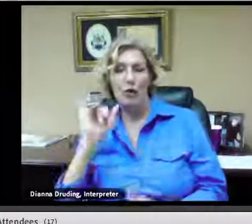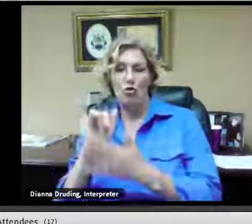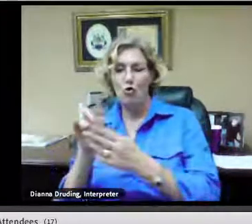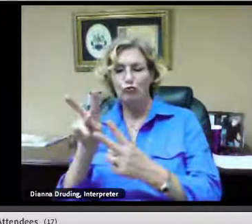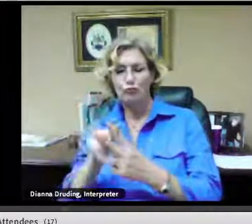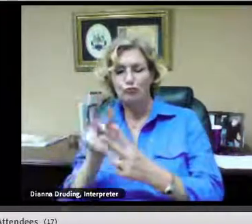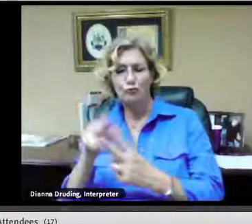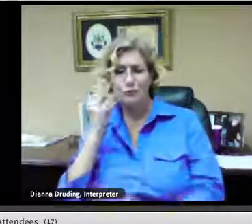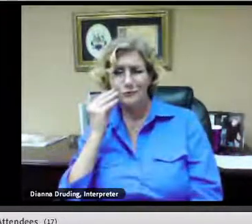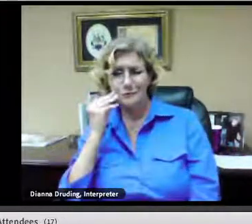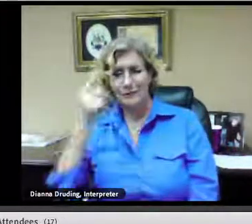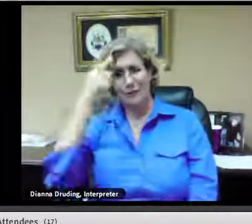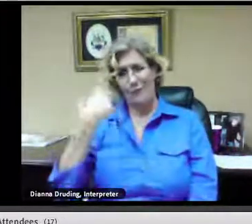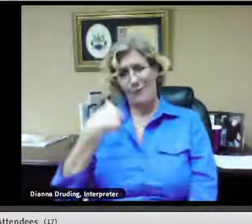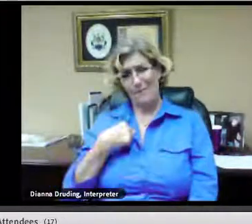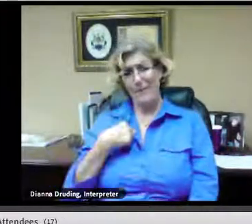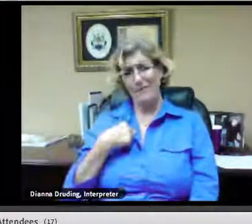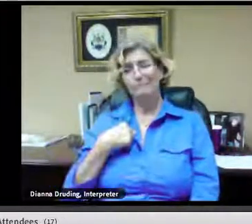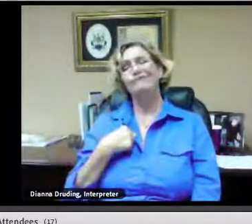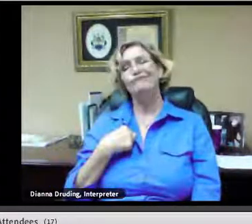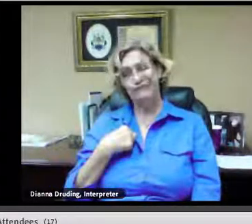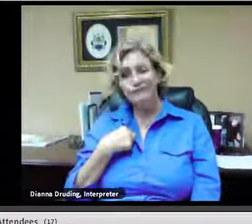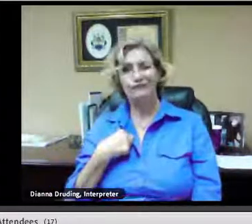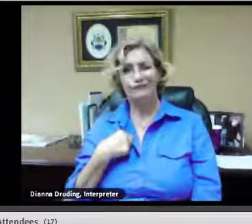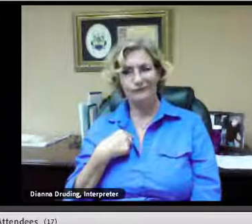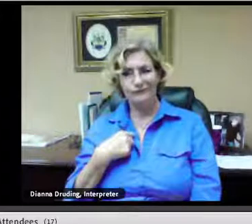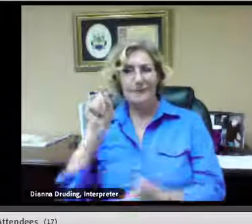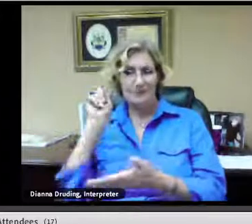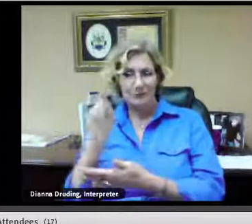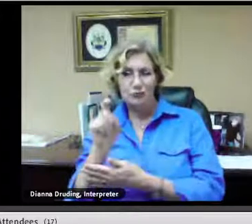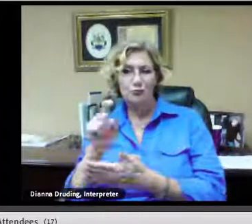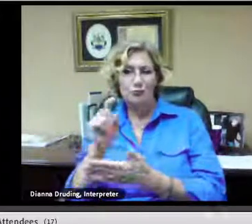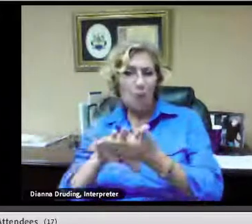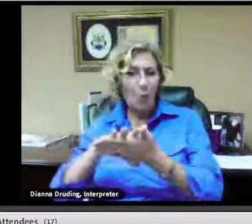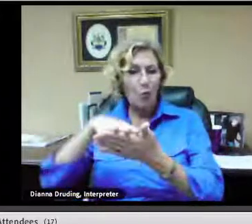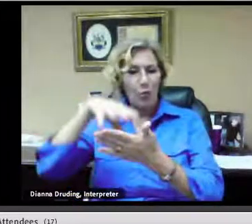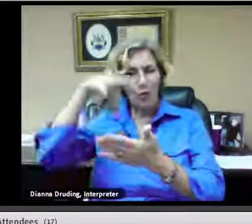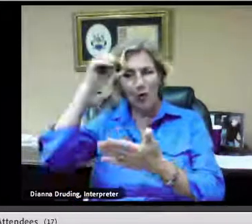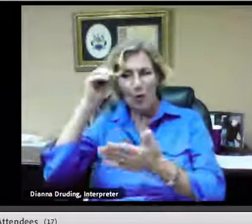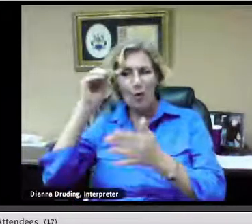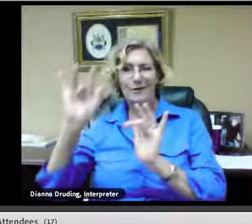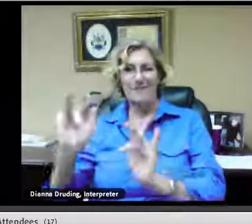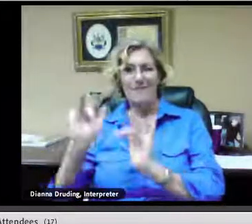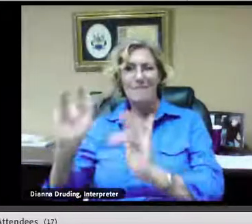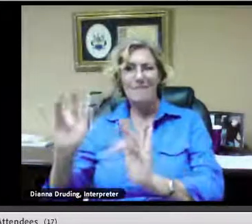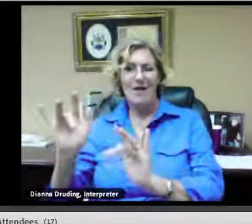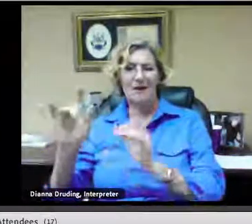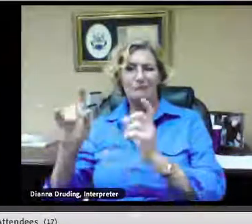to really empathize and put yourself in another person's abilities or disabilities,